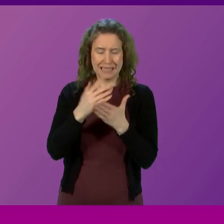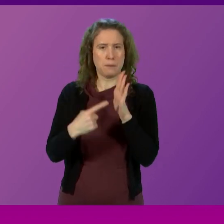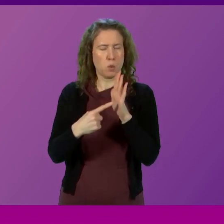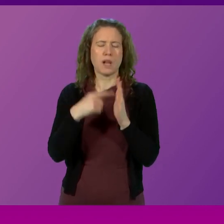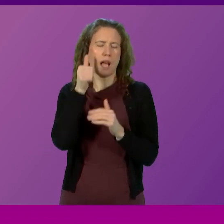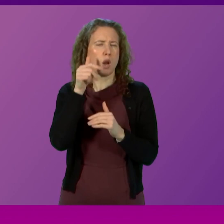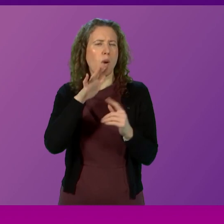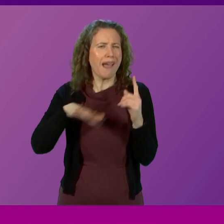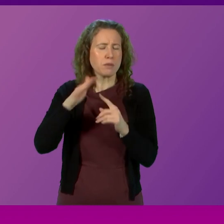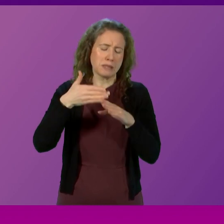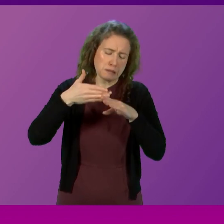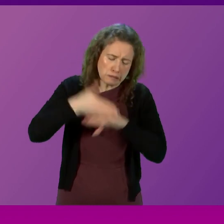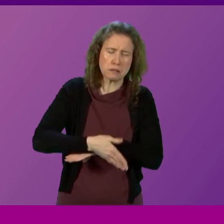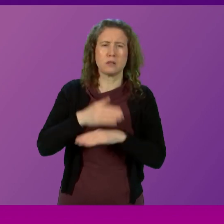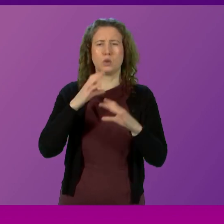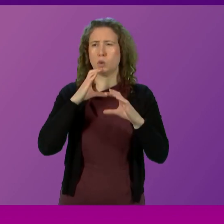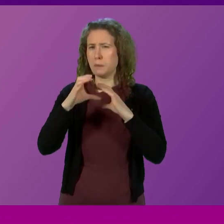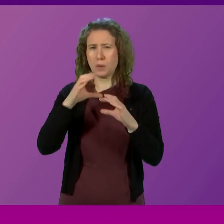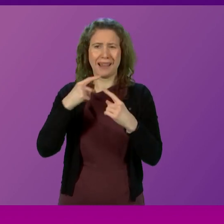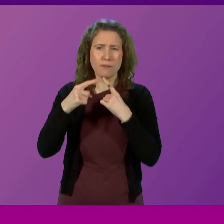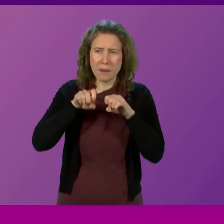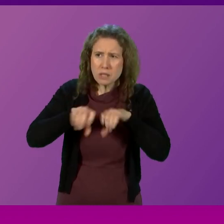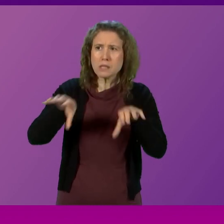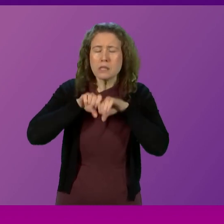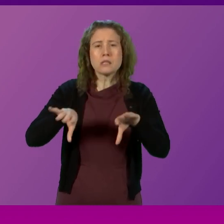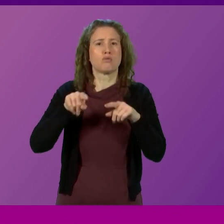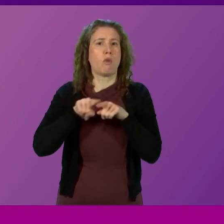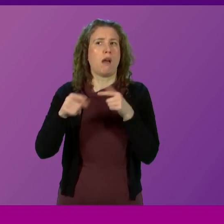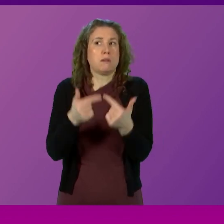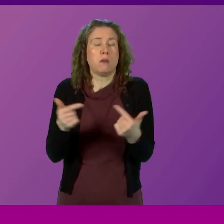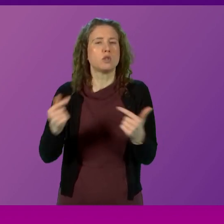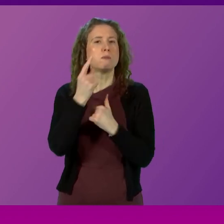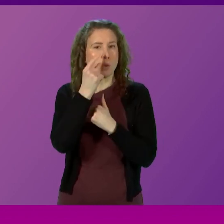I know that everybody is working hard to communicate information as best they can.